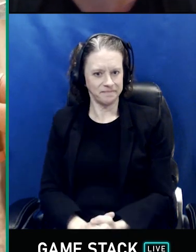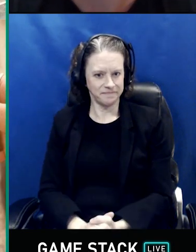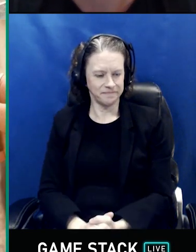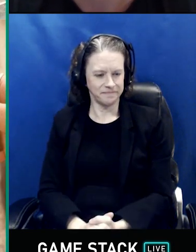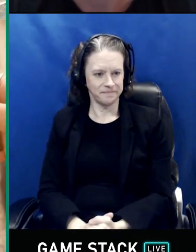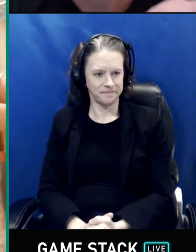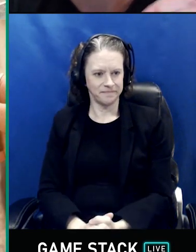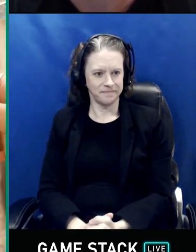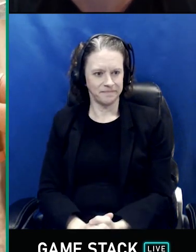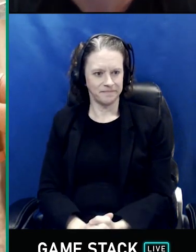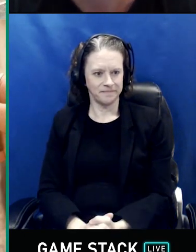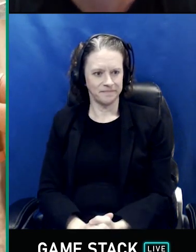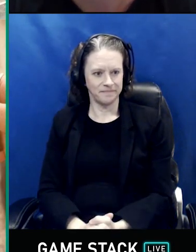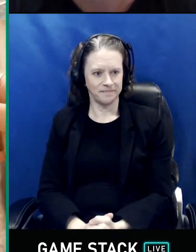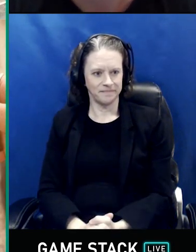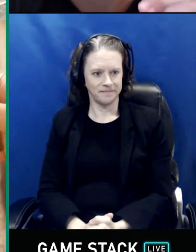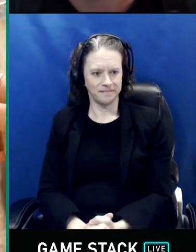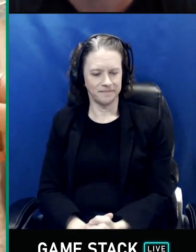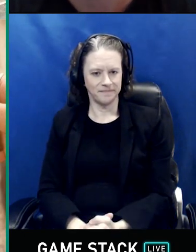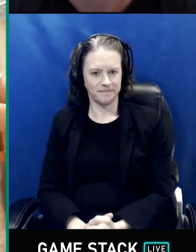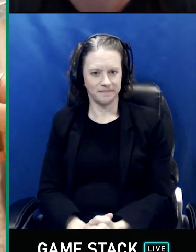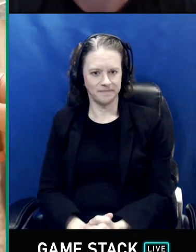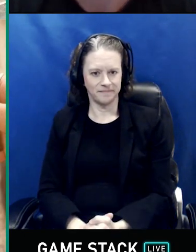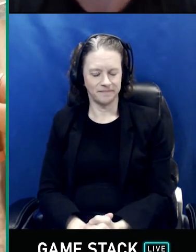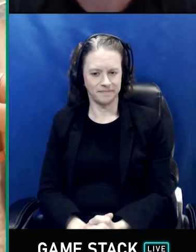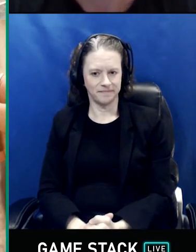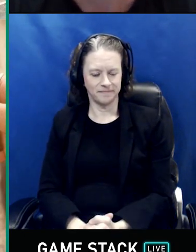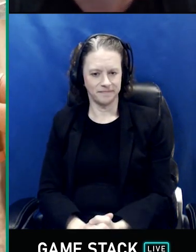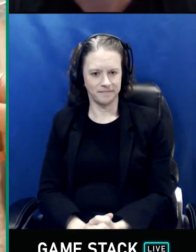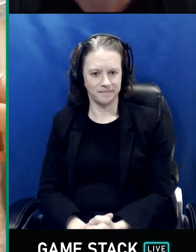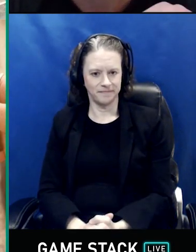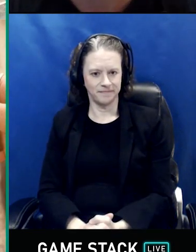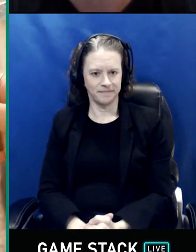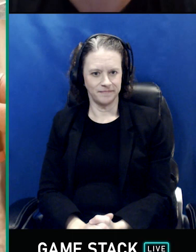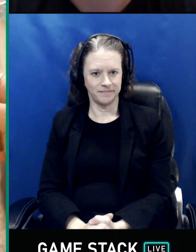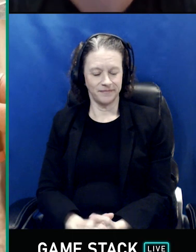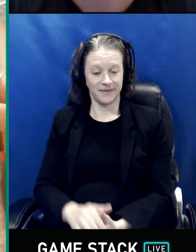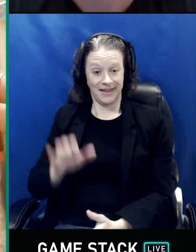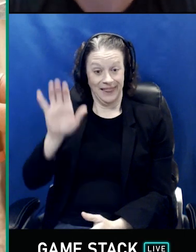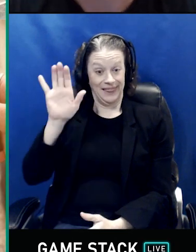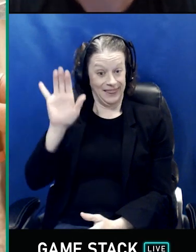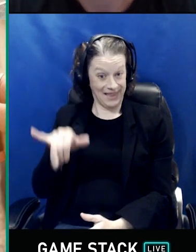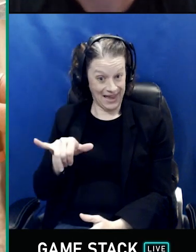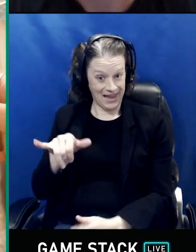and more like I'm playing a really good looking mobile game." That is what it is all about.